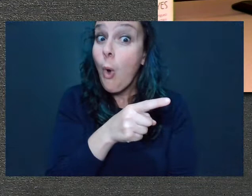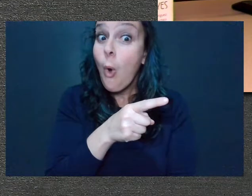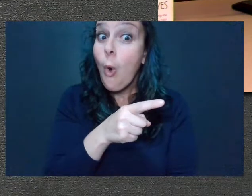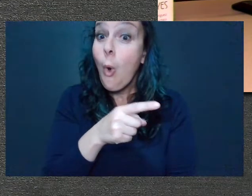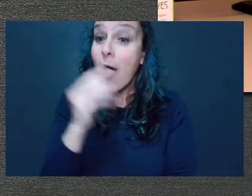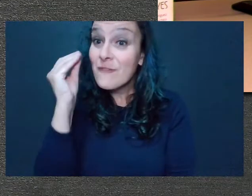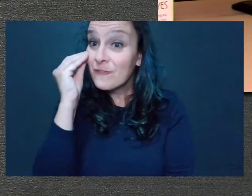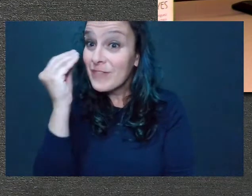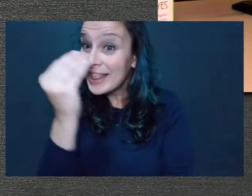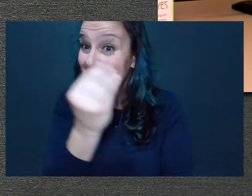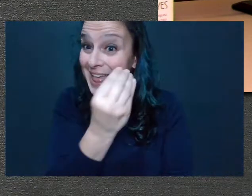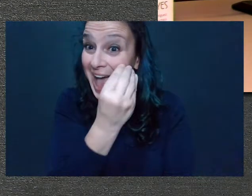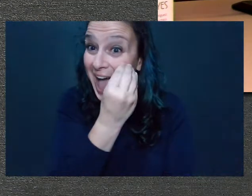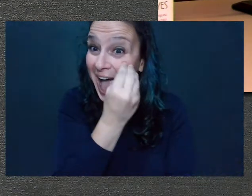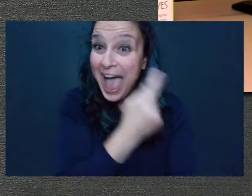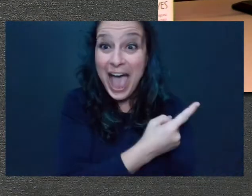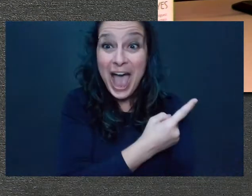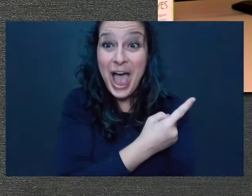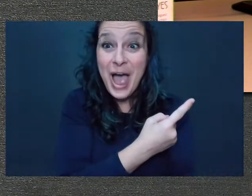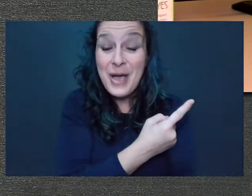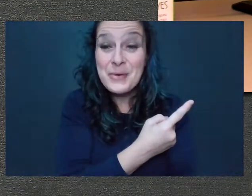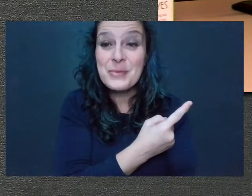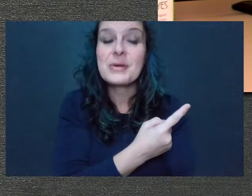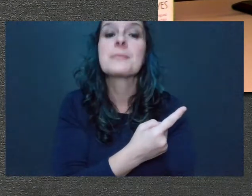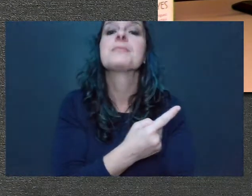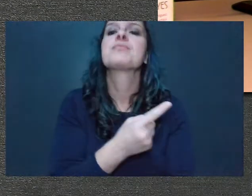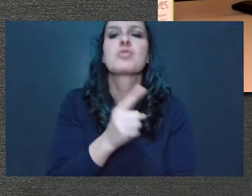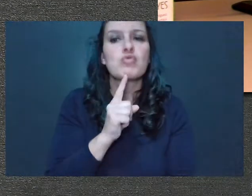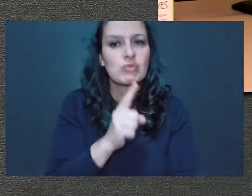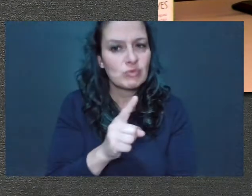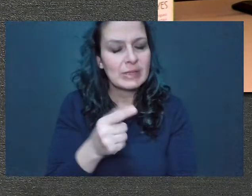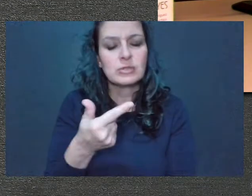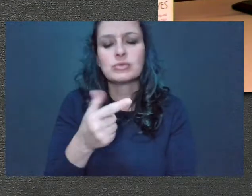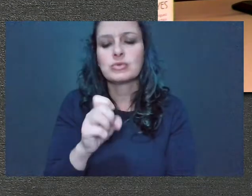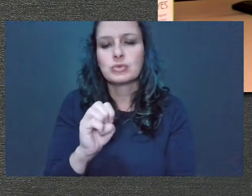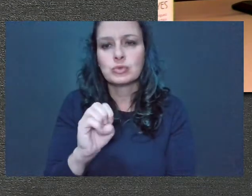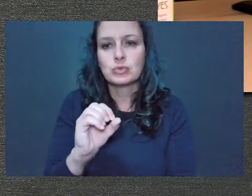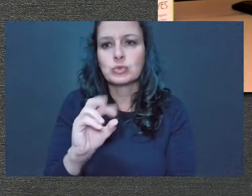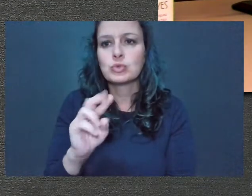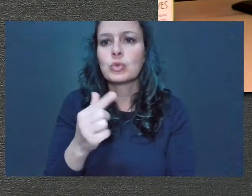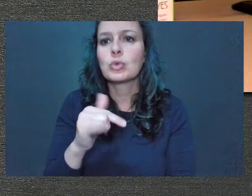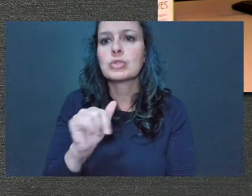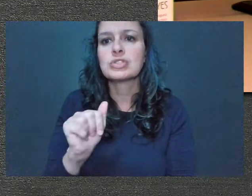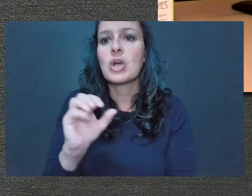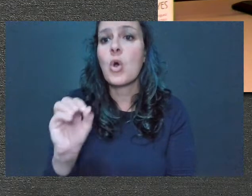It's a flower. So she really loved painting flowers.